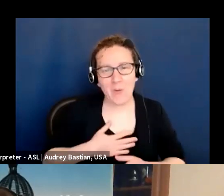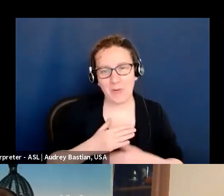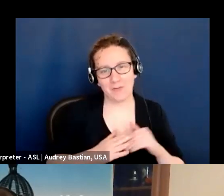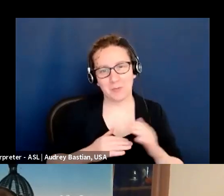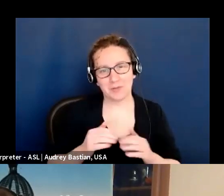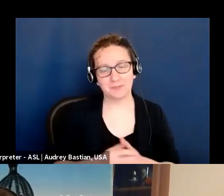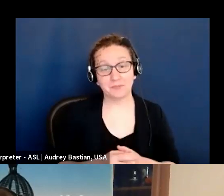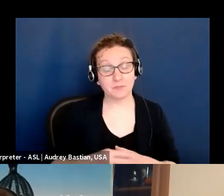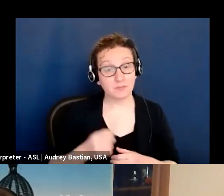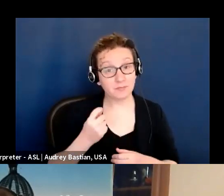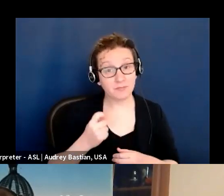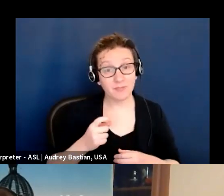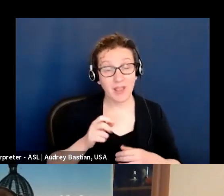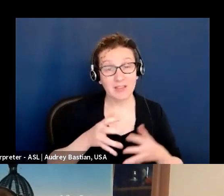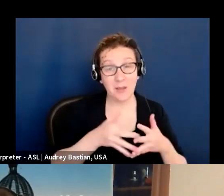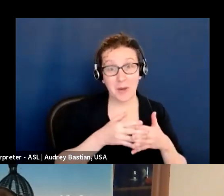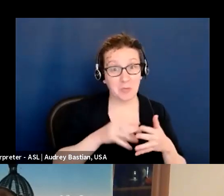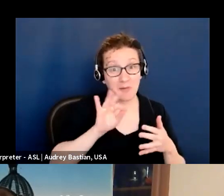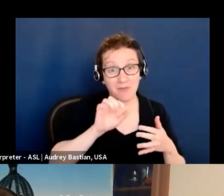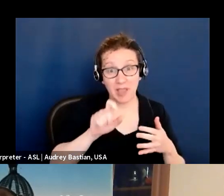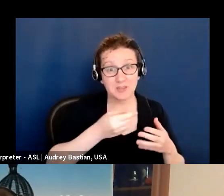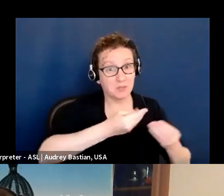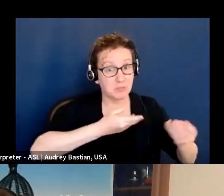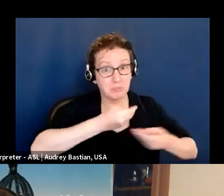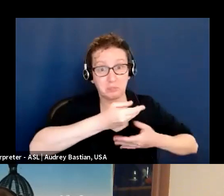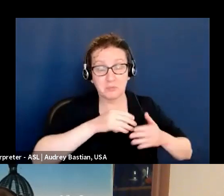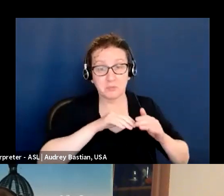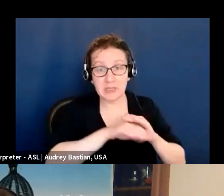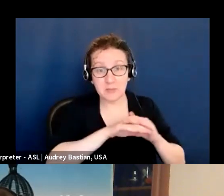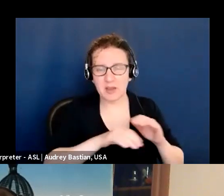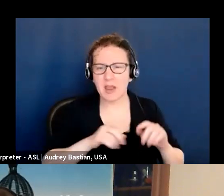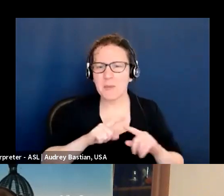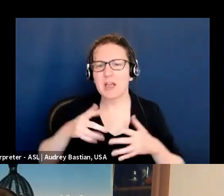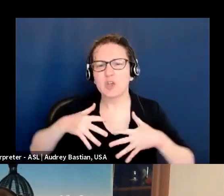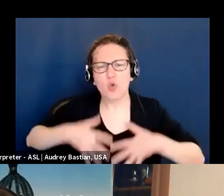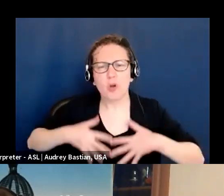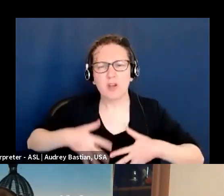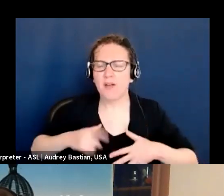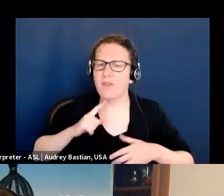It's very stressful to me because I have to plan everything before I get there.